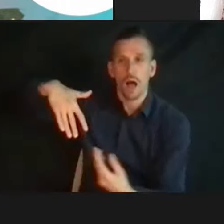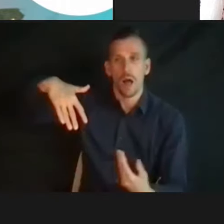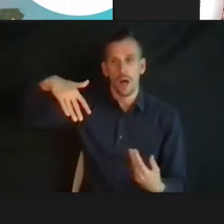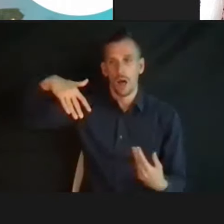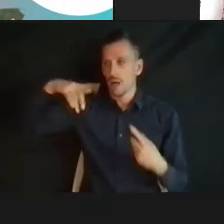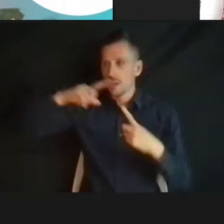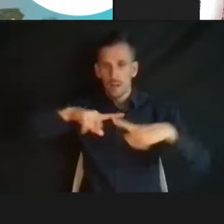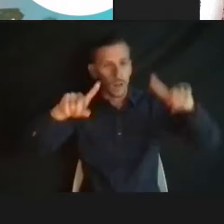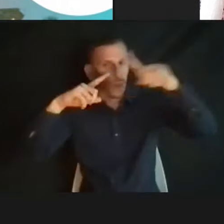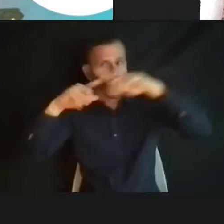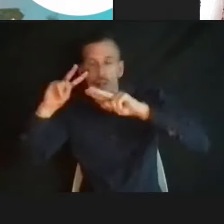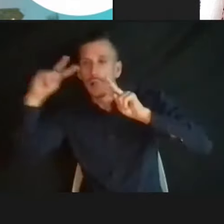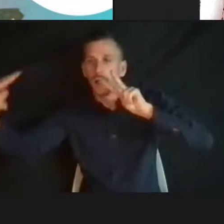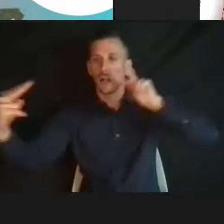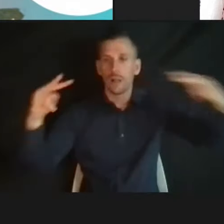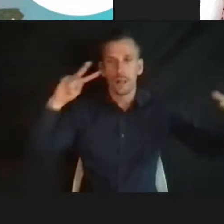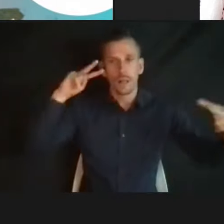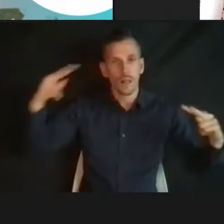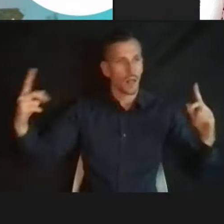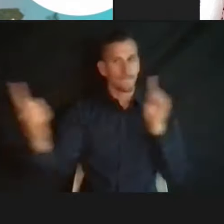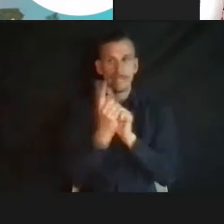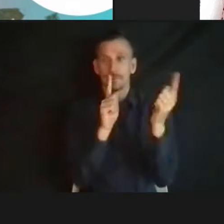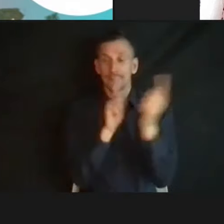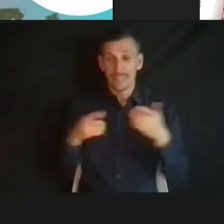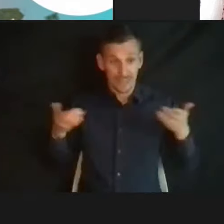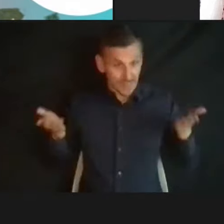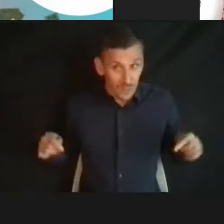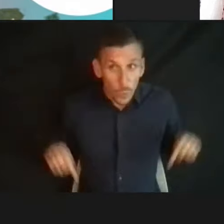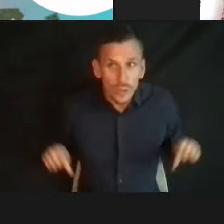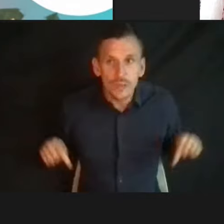So, we can be making the solutions and we can appear to be working so hard,